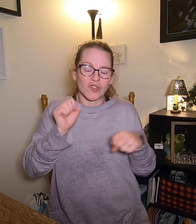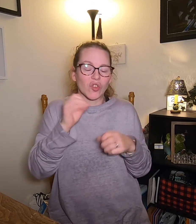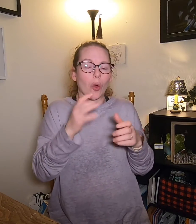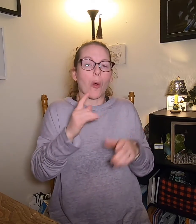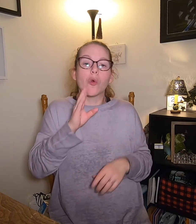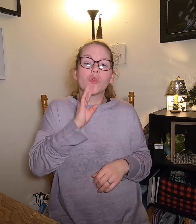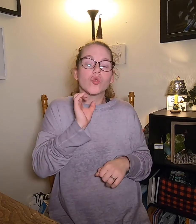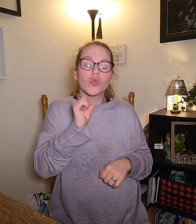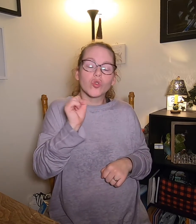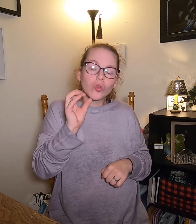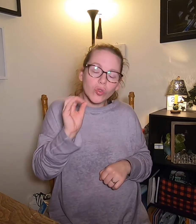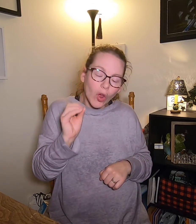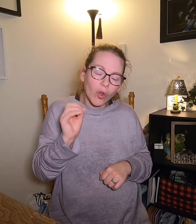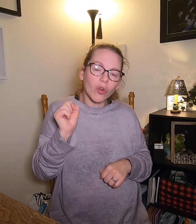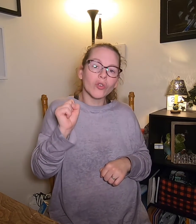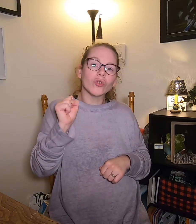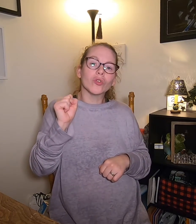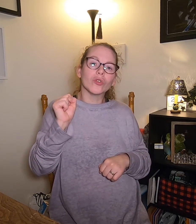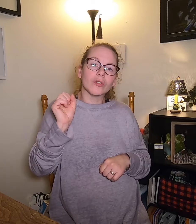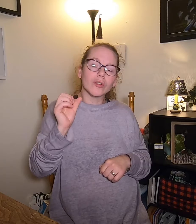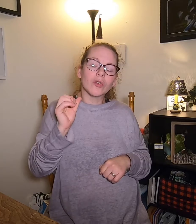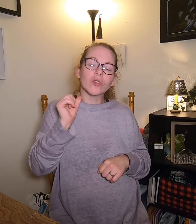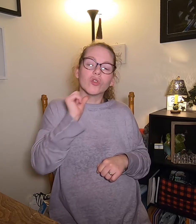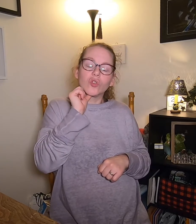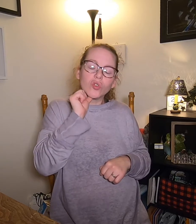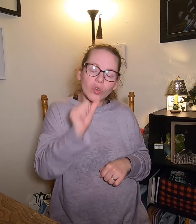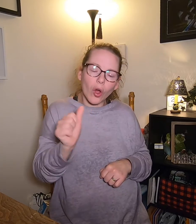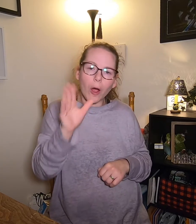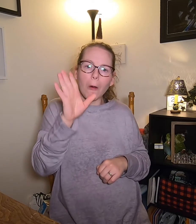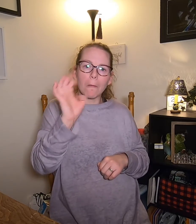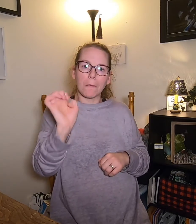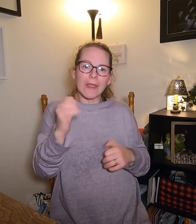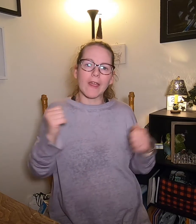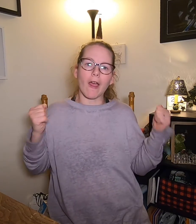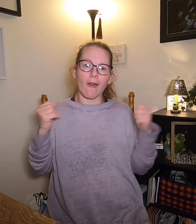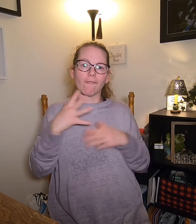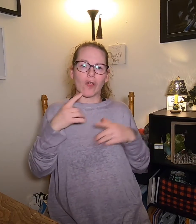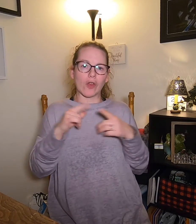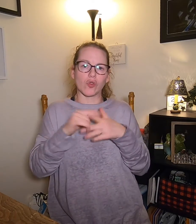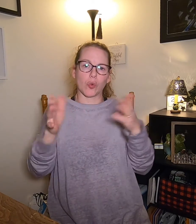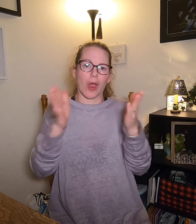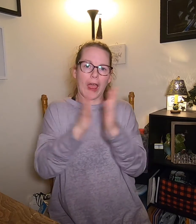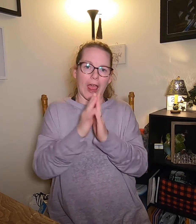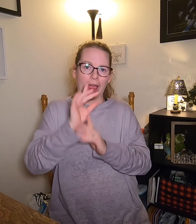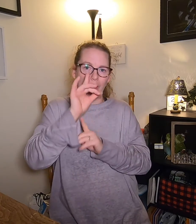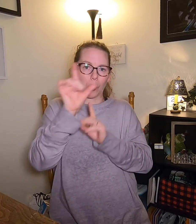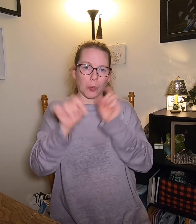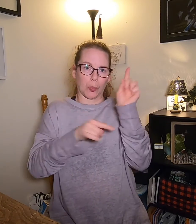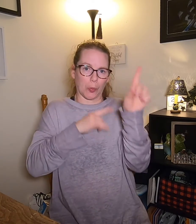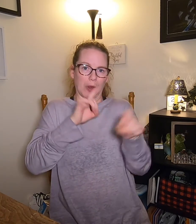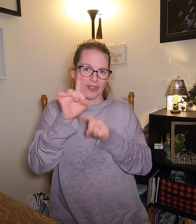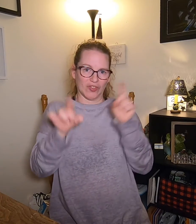So, DON'T be afraid to ask quess